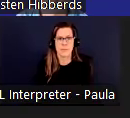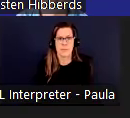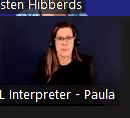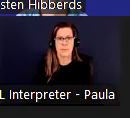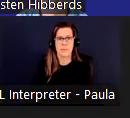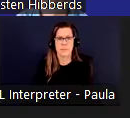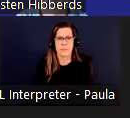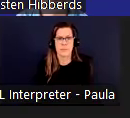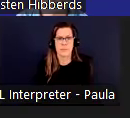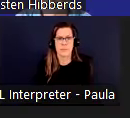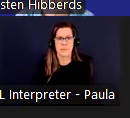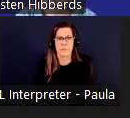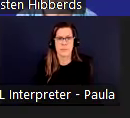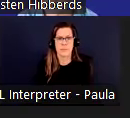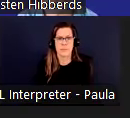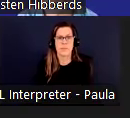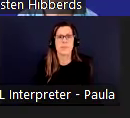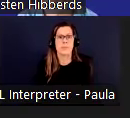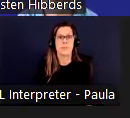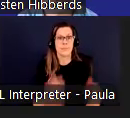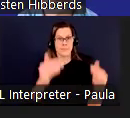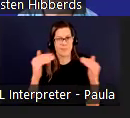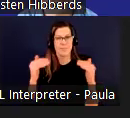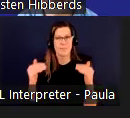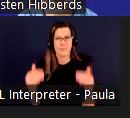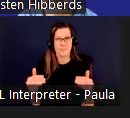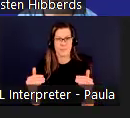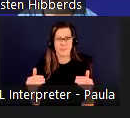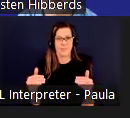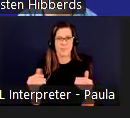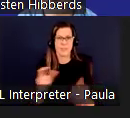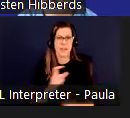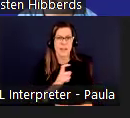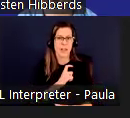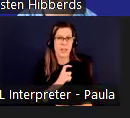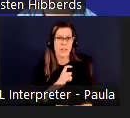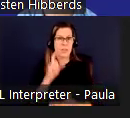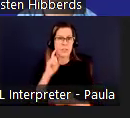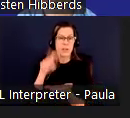notification and collaboration.